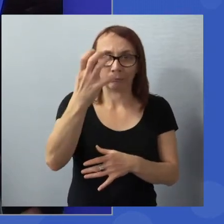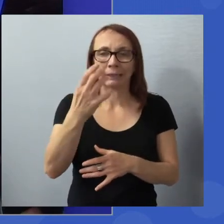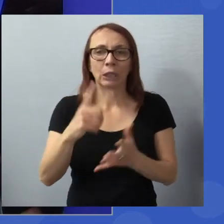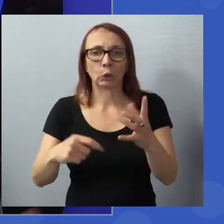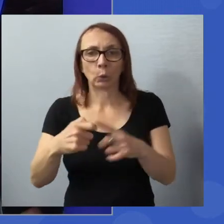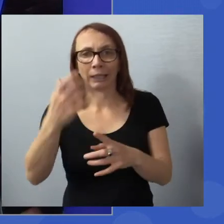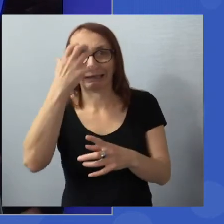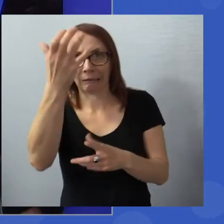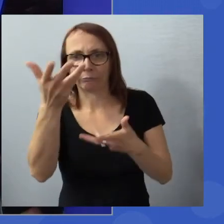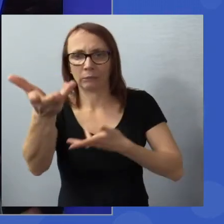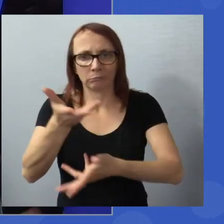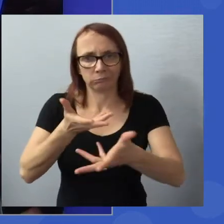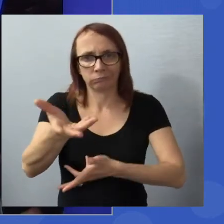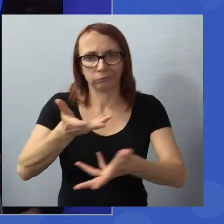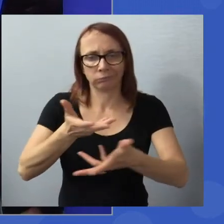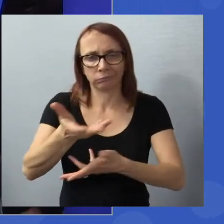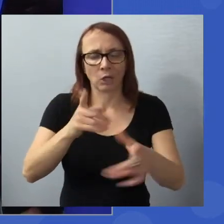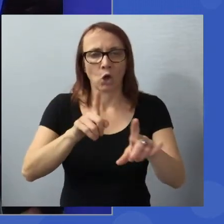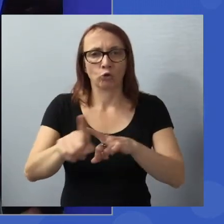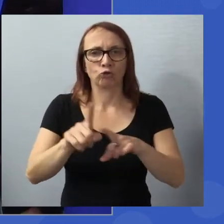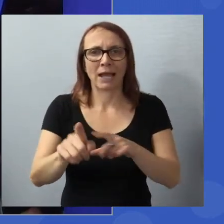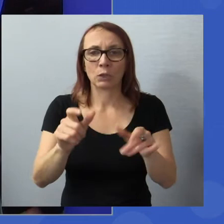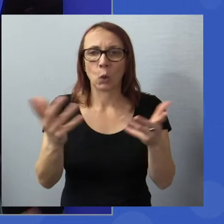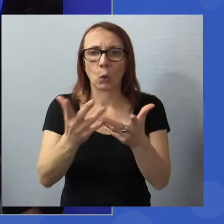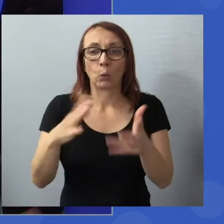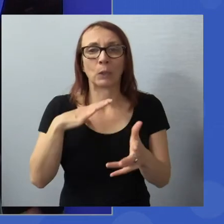are appropriate to have these games are common frameworks for sorts of inputs